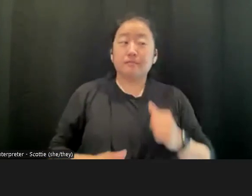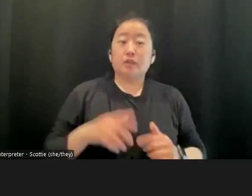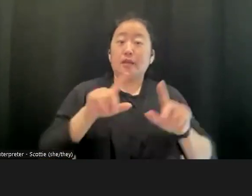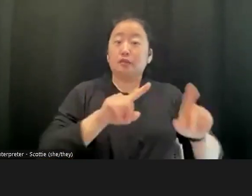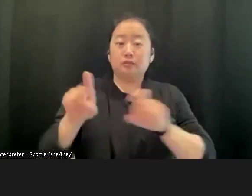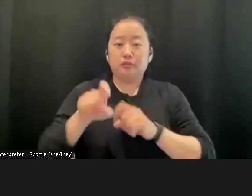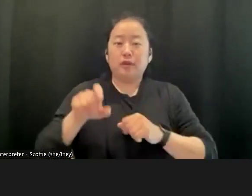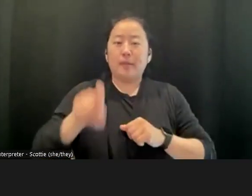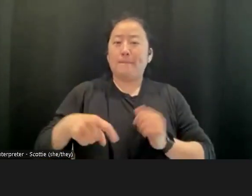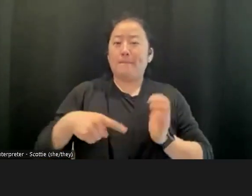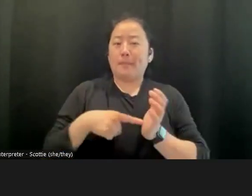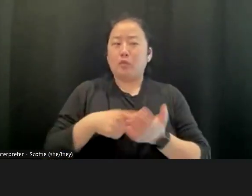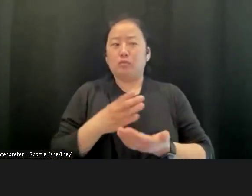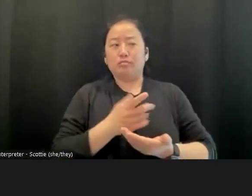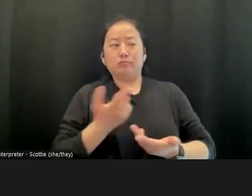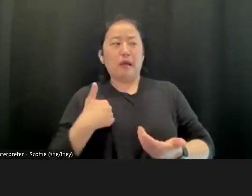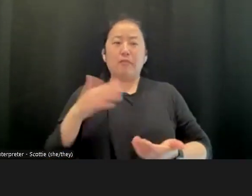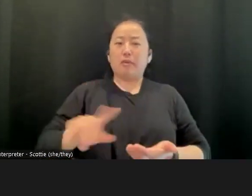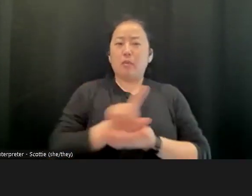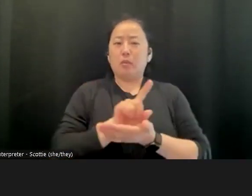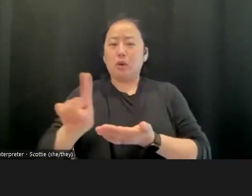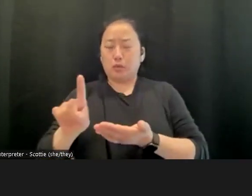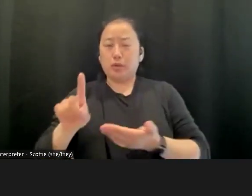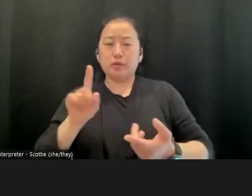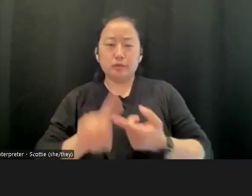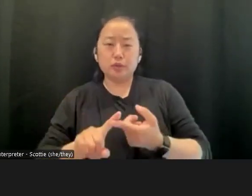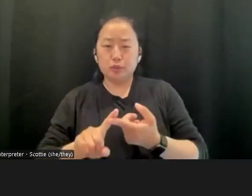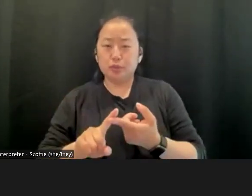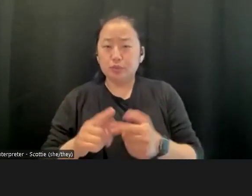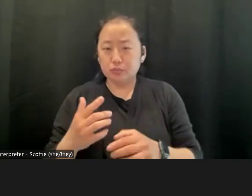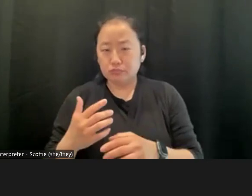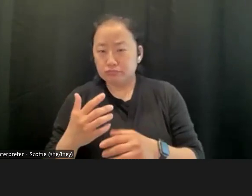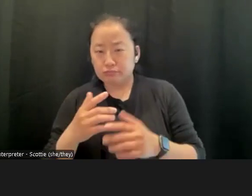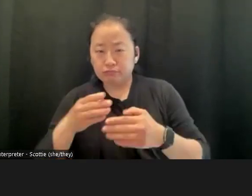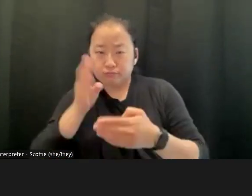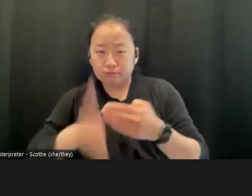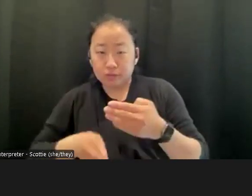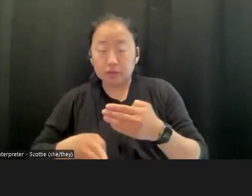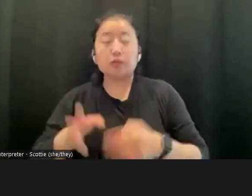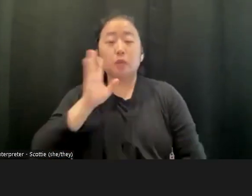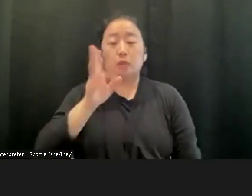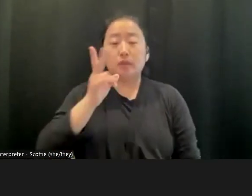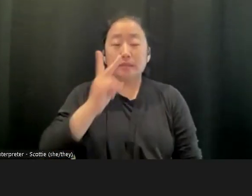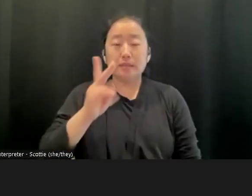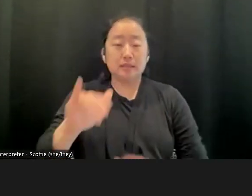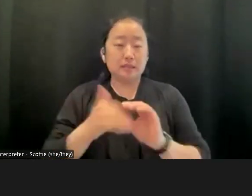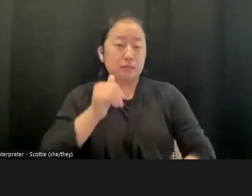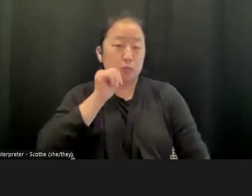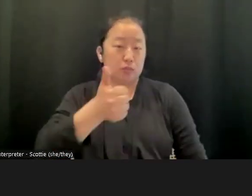the end of the webinar and then you'll get a link in your email tomorrow for that survey. We do look for your feedback as that helps guide what we